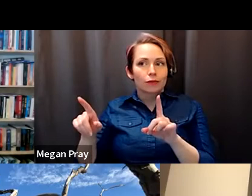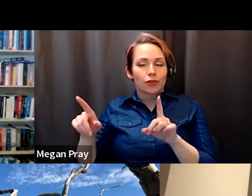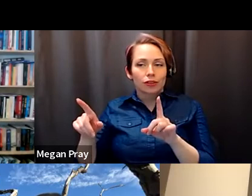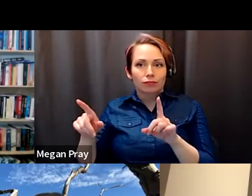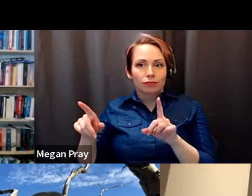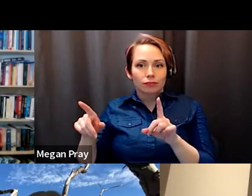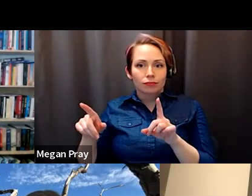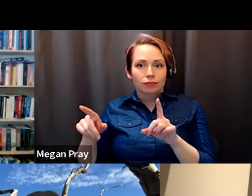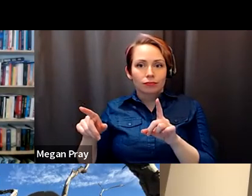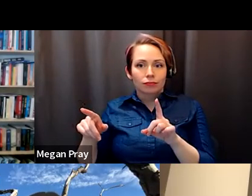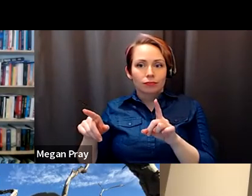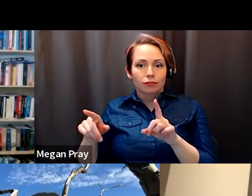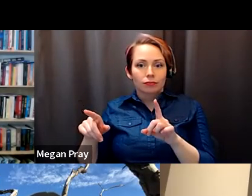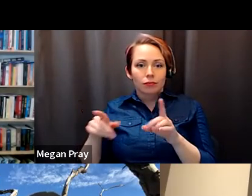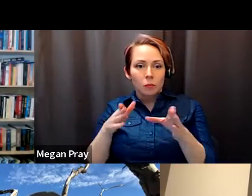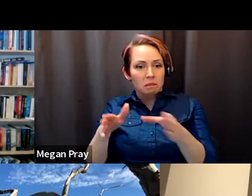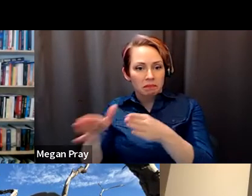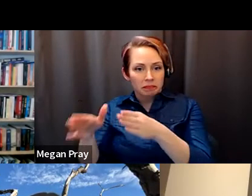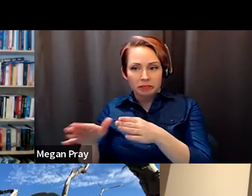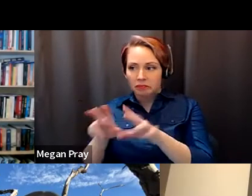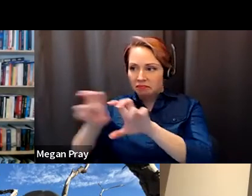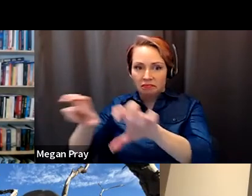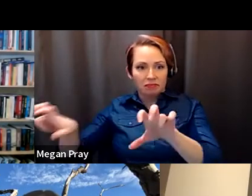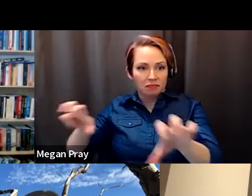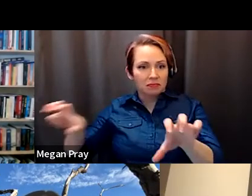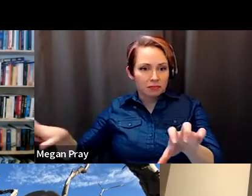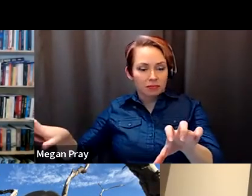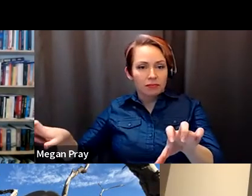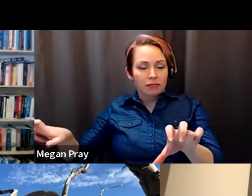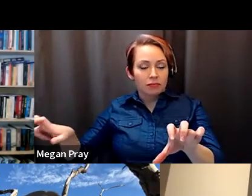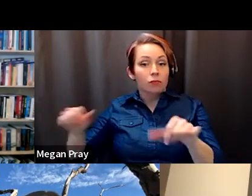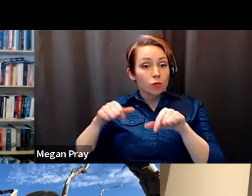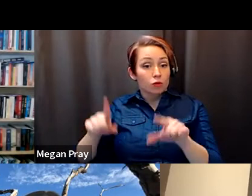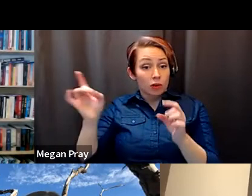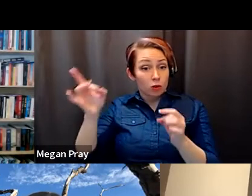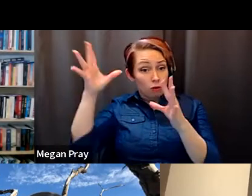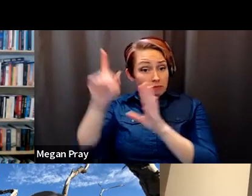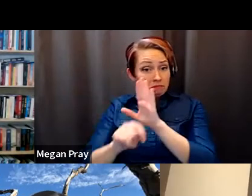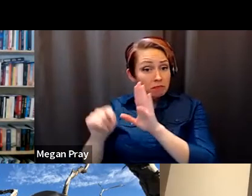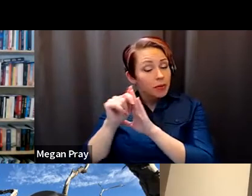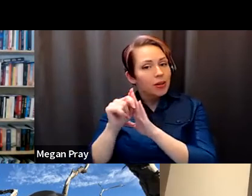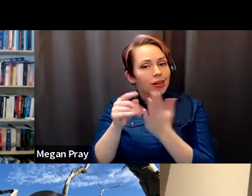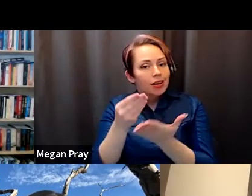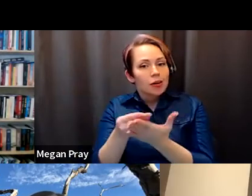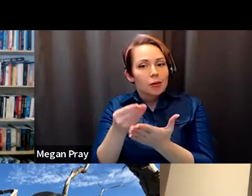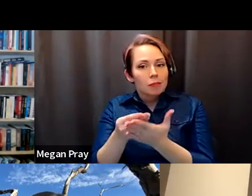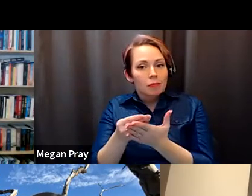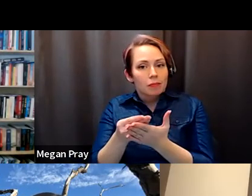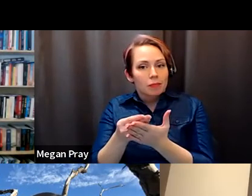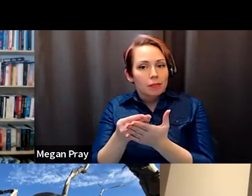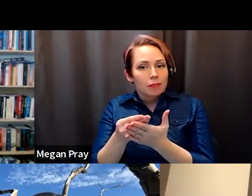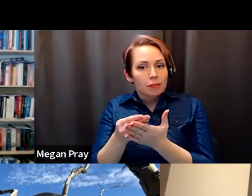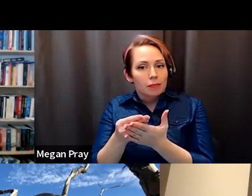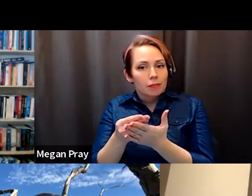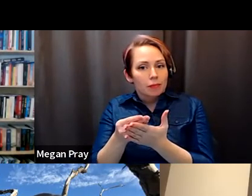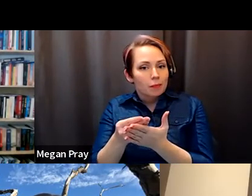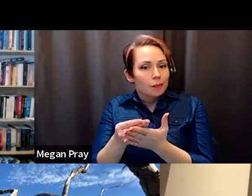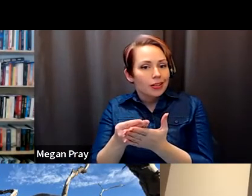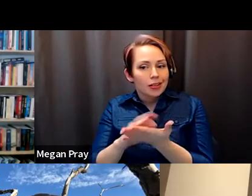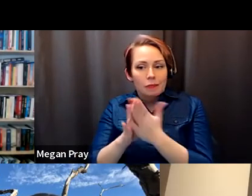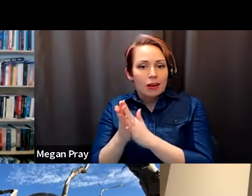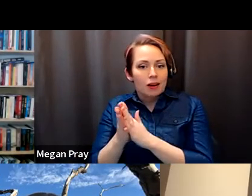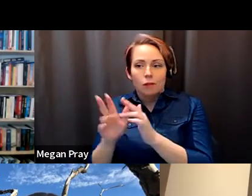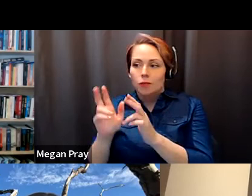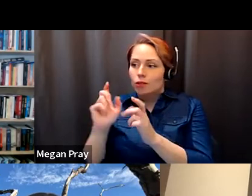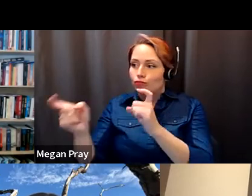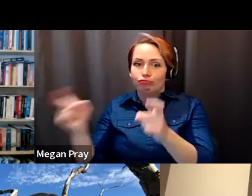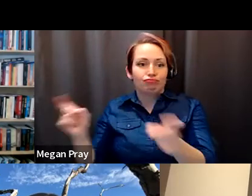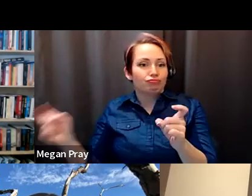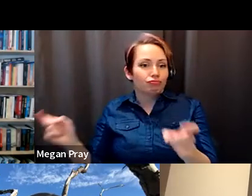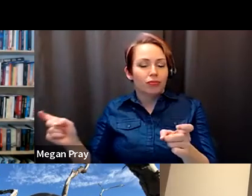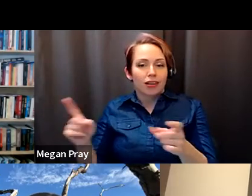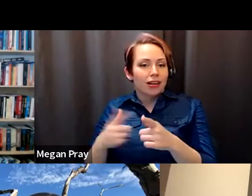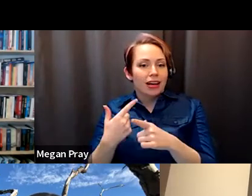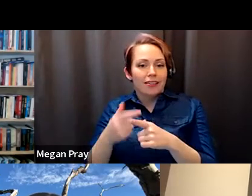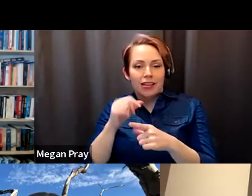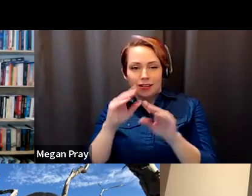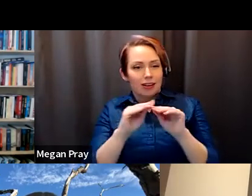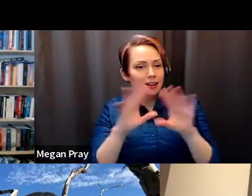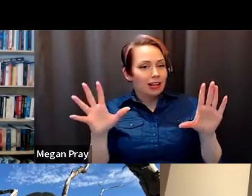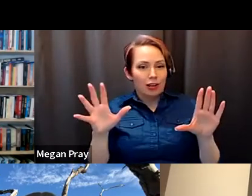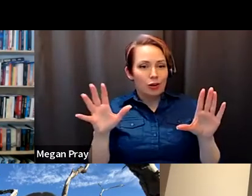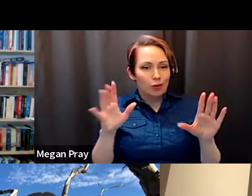Salvador Santino Regilme: agencies and specially during a crisis period, a lot of these funds are opaque from public accountability, they are classified as intelligence funds and once it's in the coffers of the military.